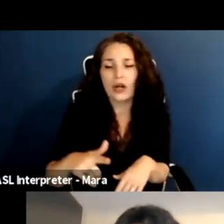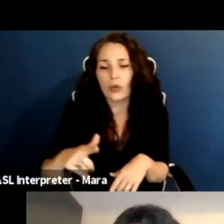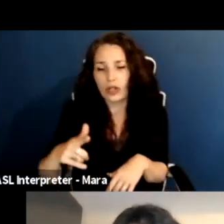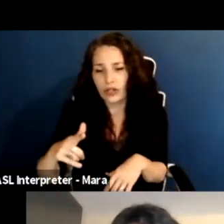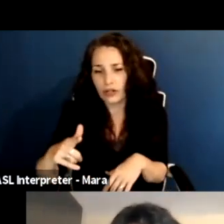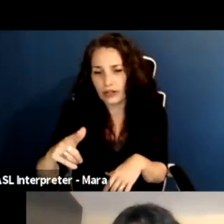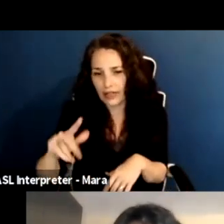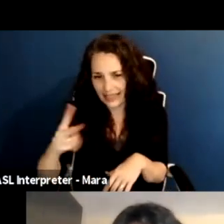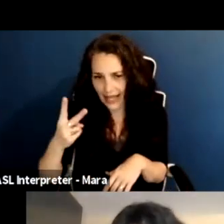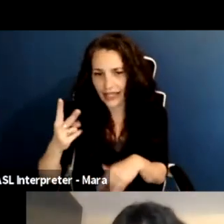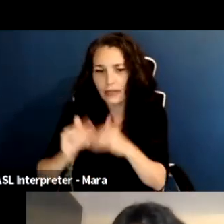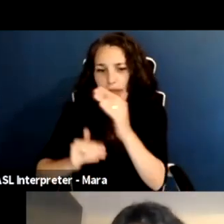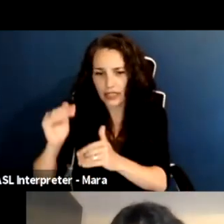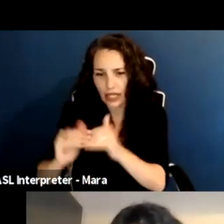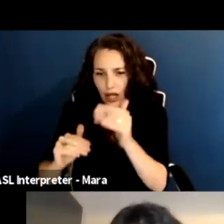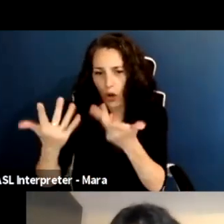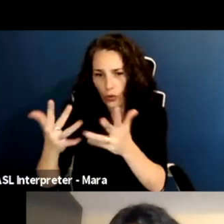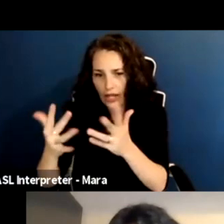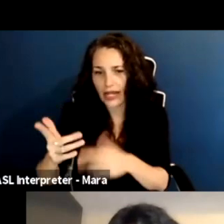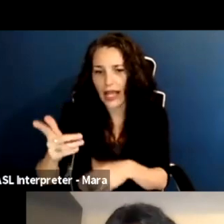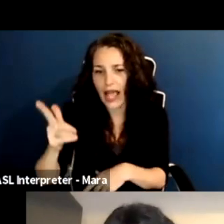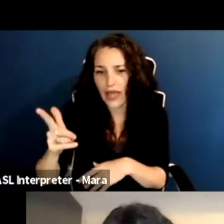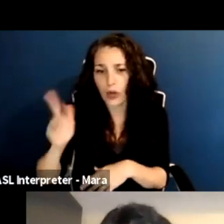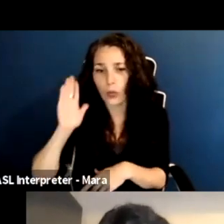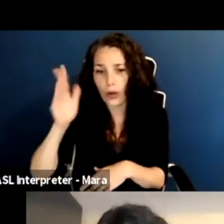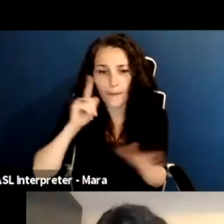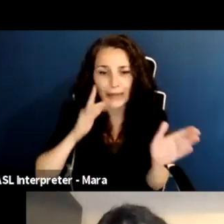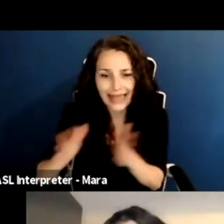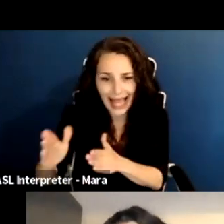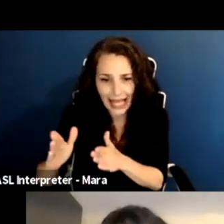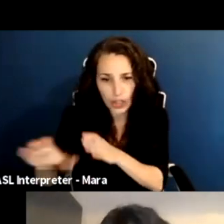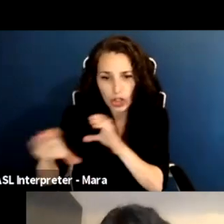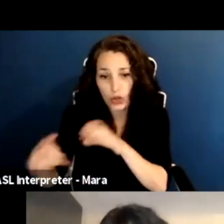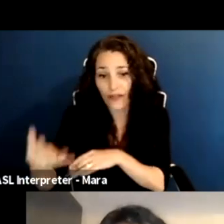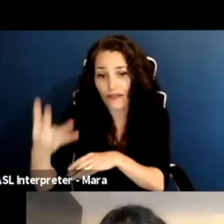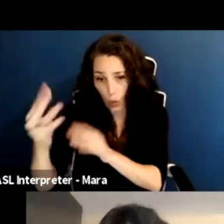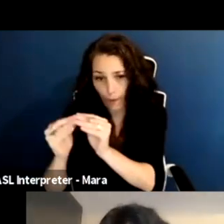from our two that are under construction. So the plan is to get a couple of dozen of them, okay.